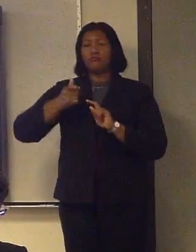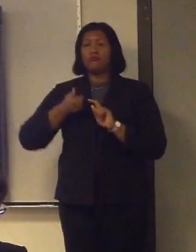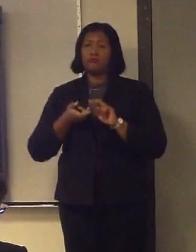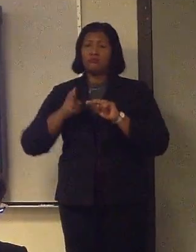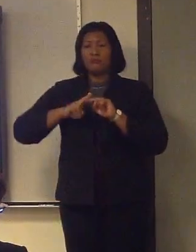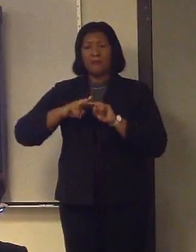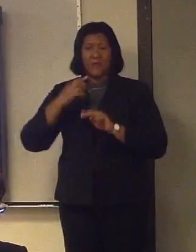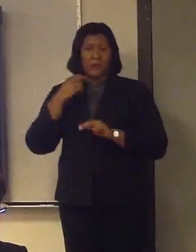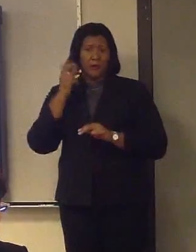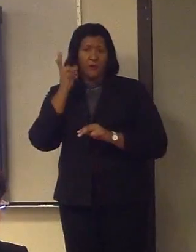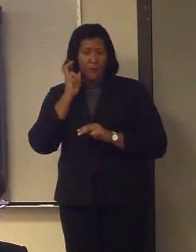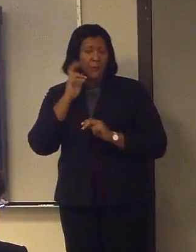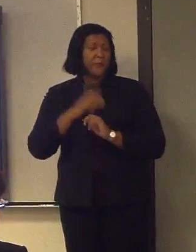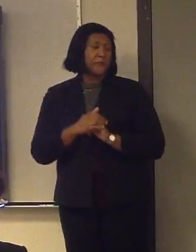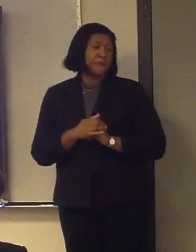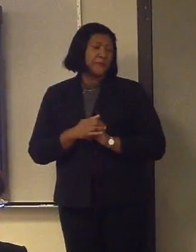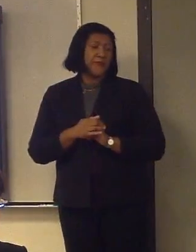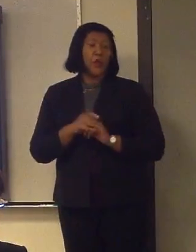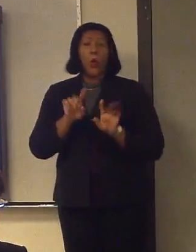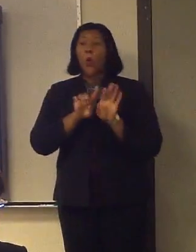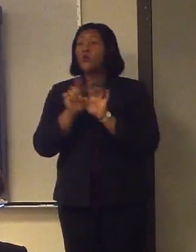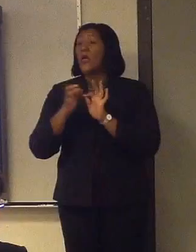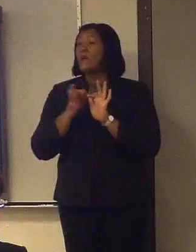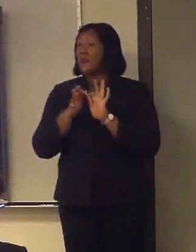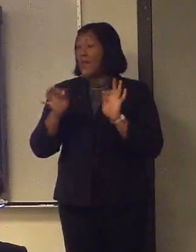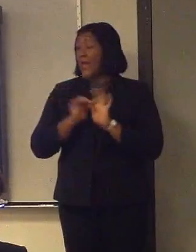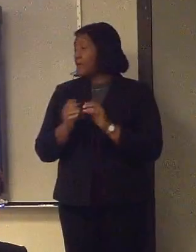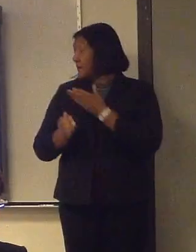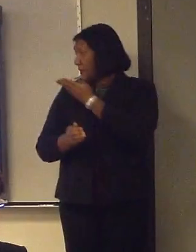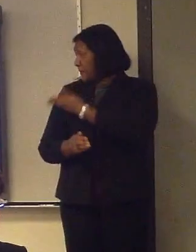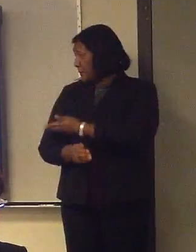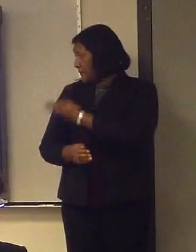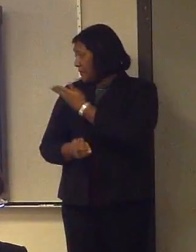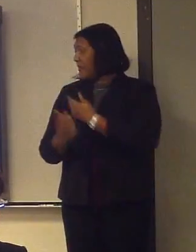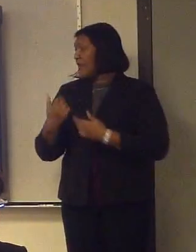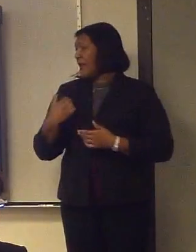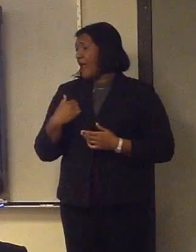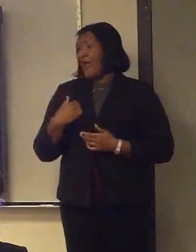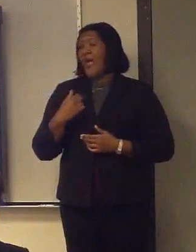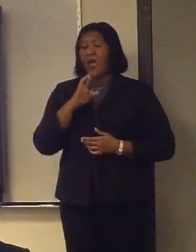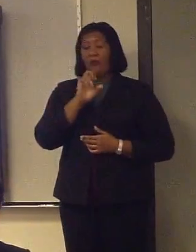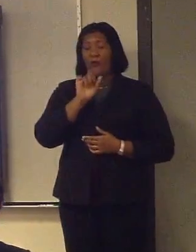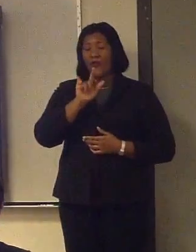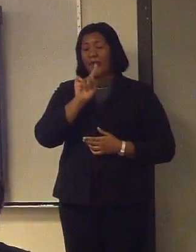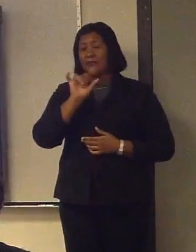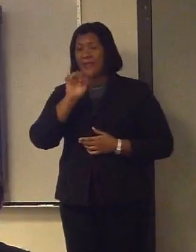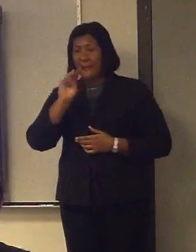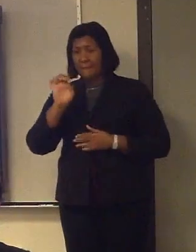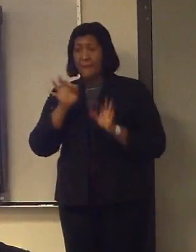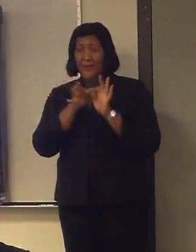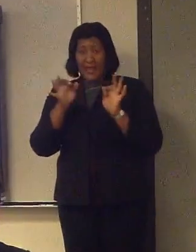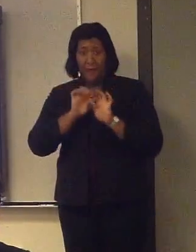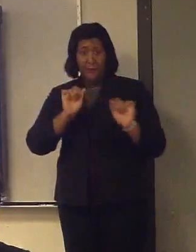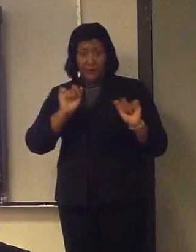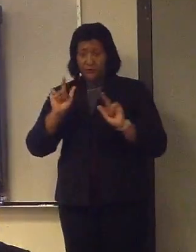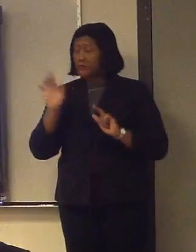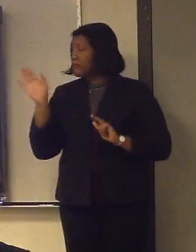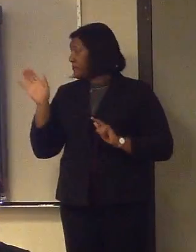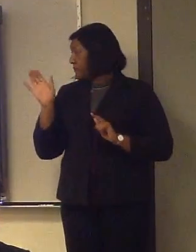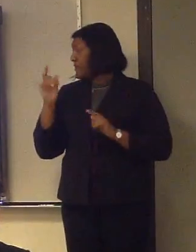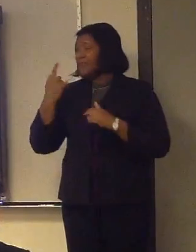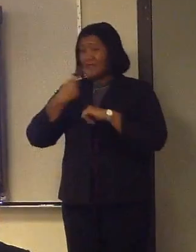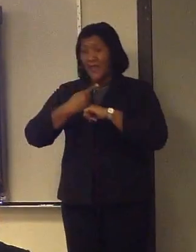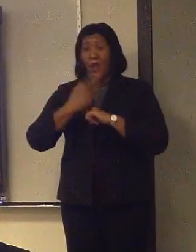Then there's captioning. We have real time captioning here today because it's a live event.